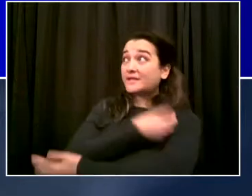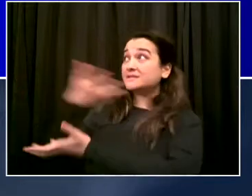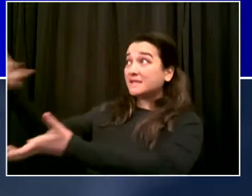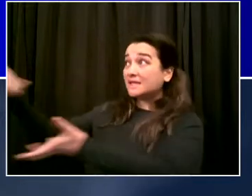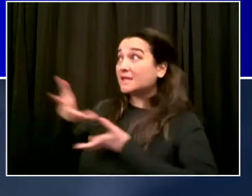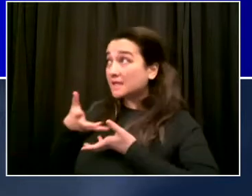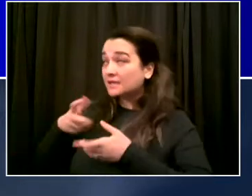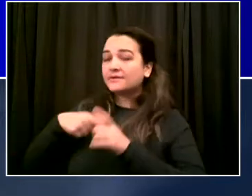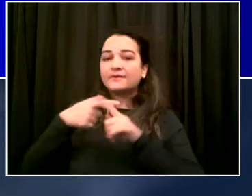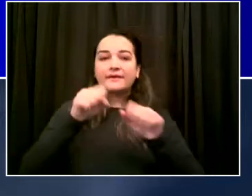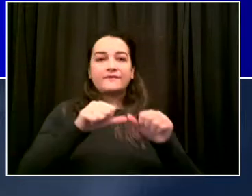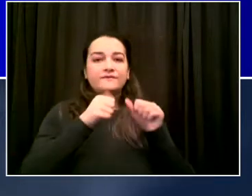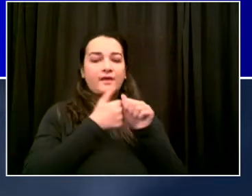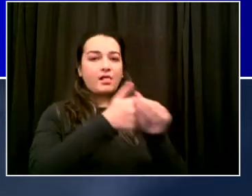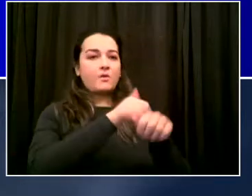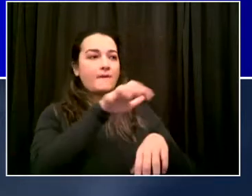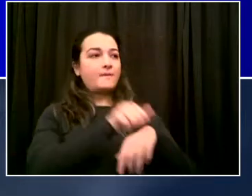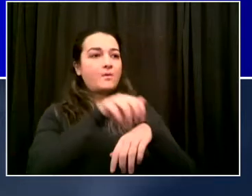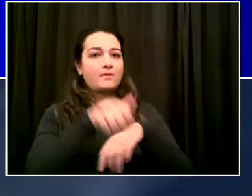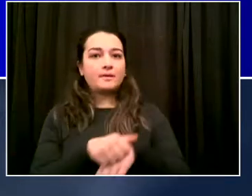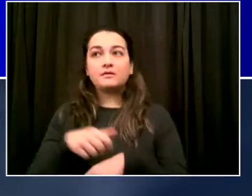WE VACCINATE THE MORE LIVES WE E CAN SAVE. NUMBER FOUR.